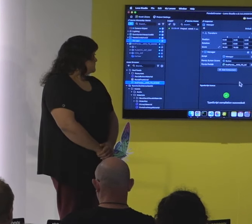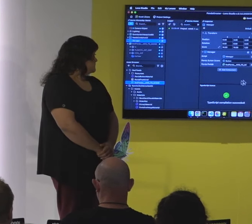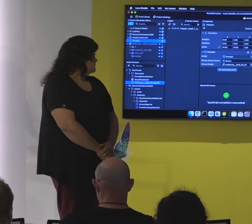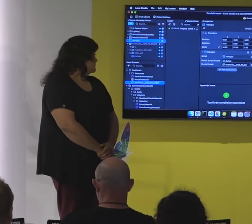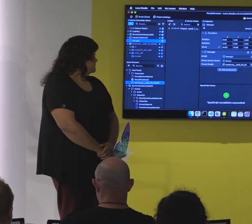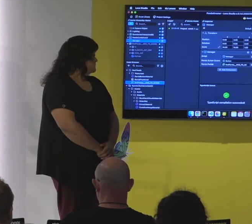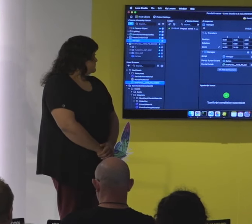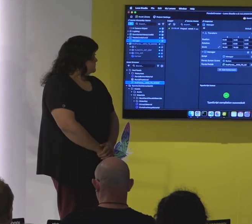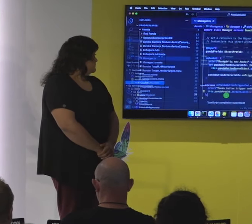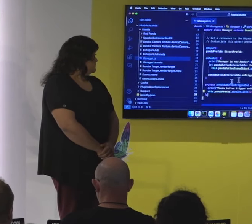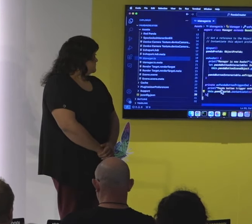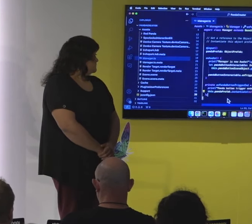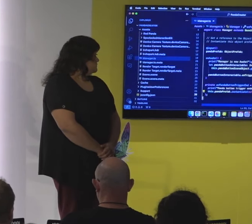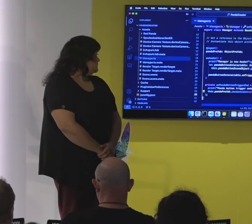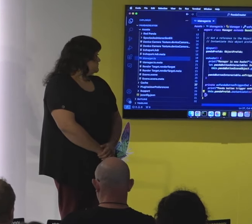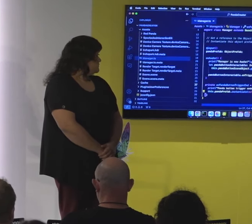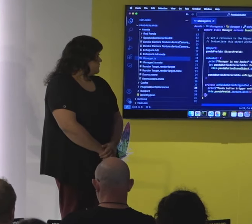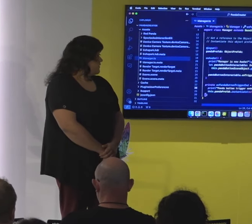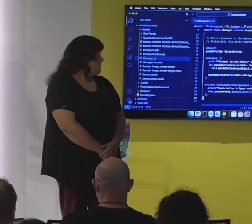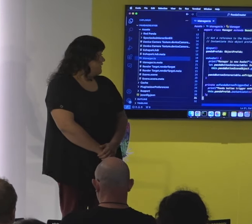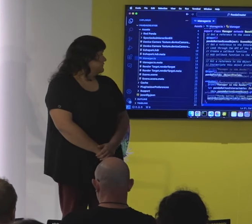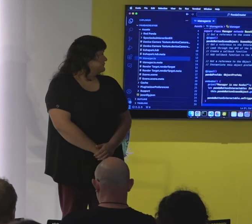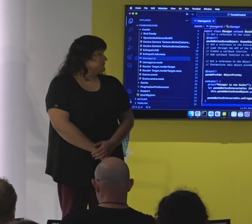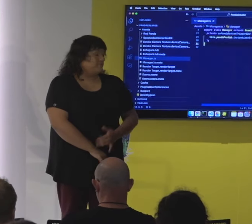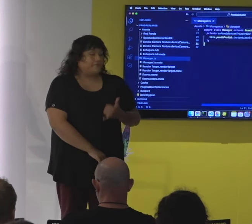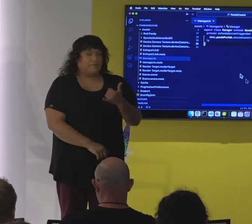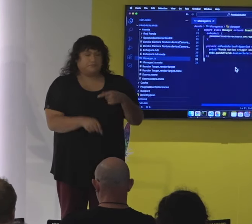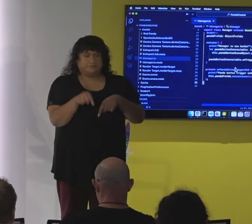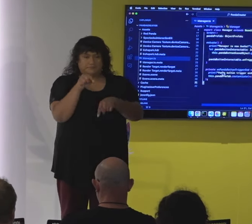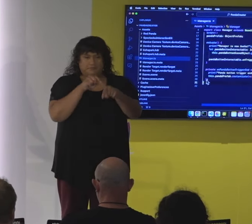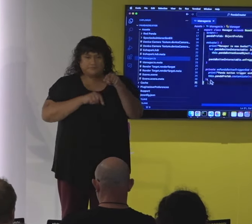So, let's go back, let's break this down.